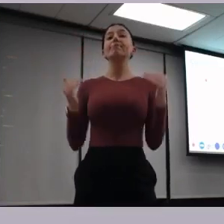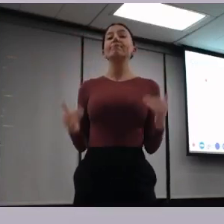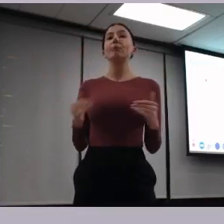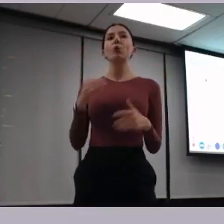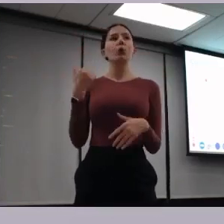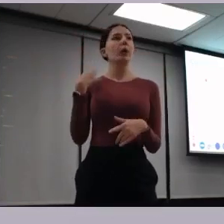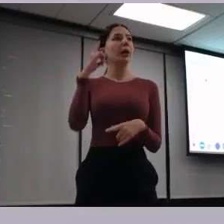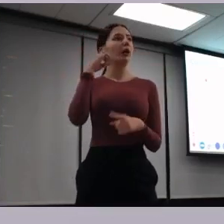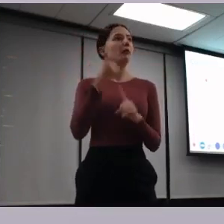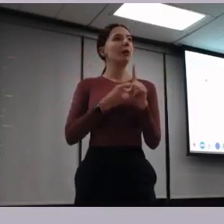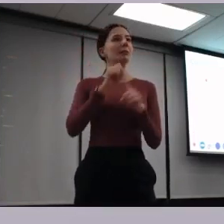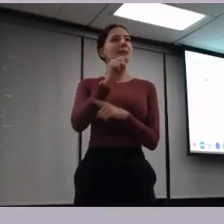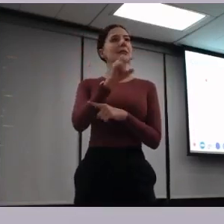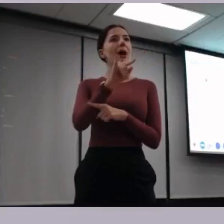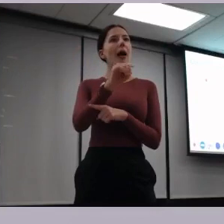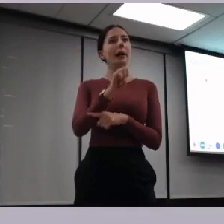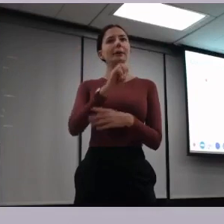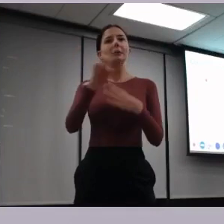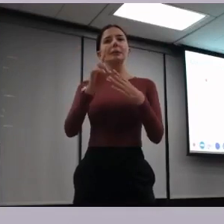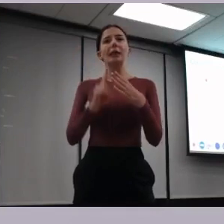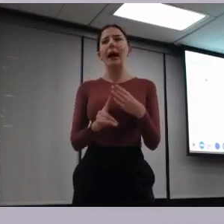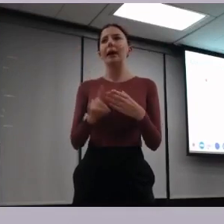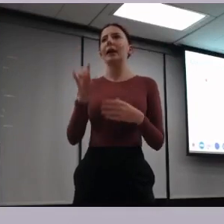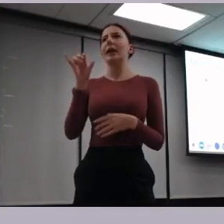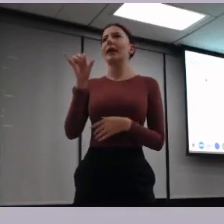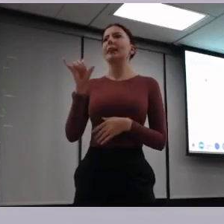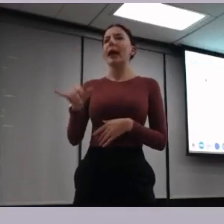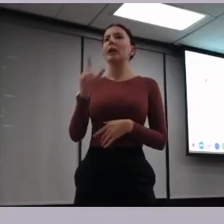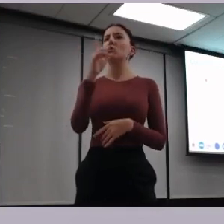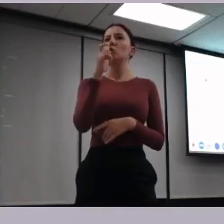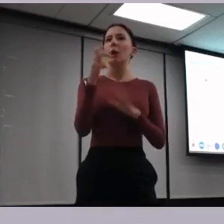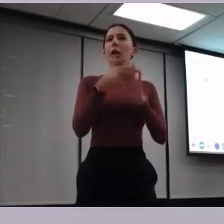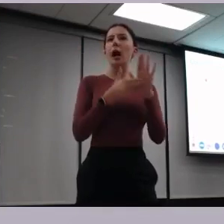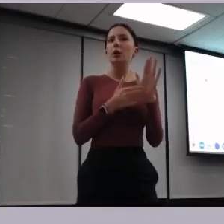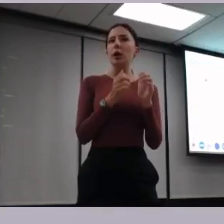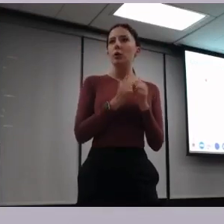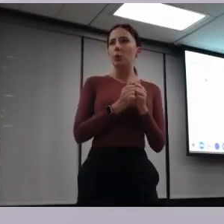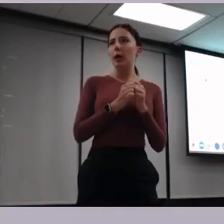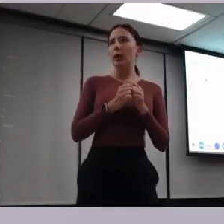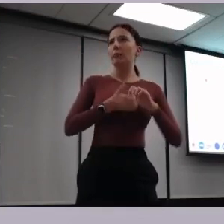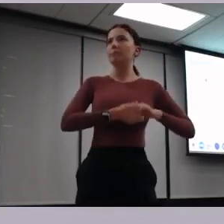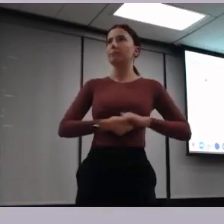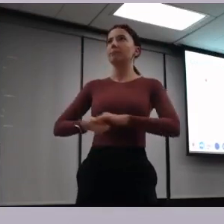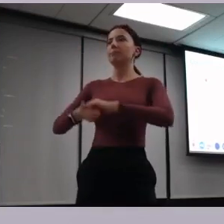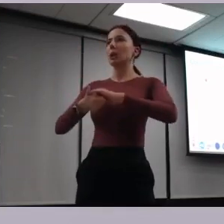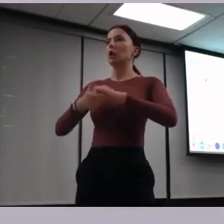Site Design is the contractor who we contracted with to get us to this point and beyond.